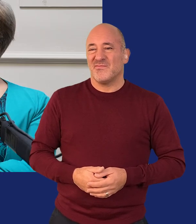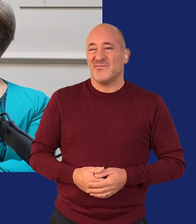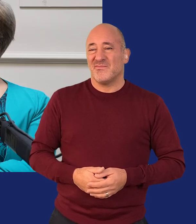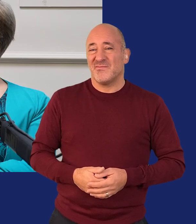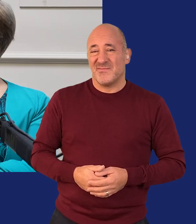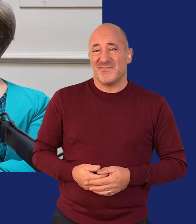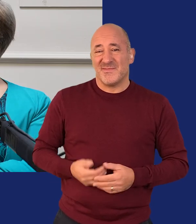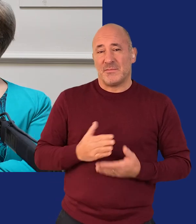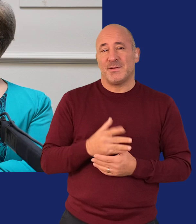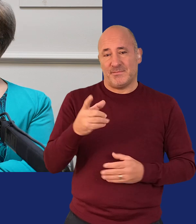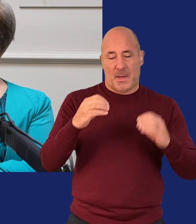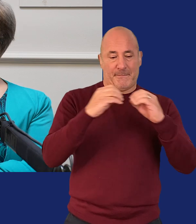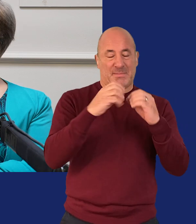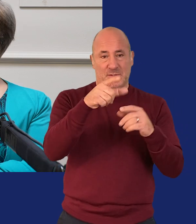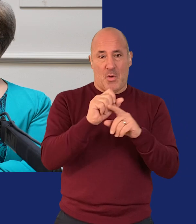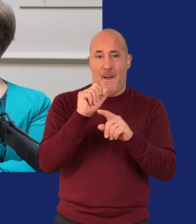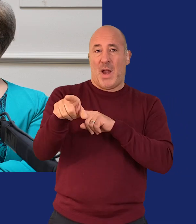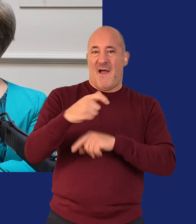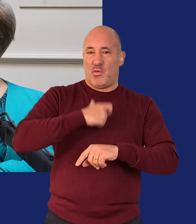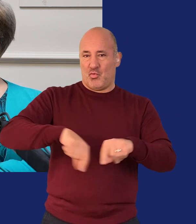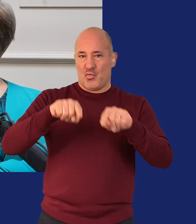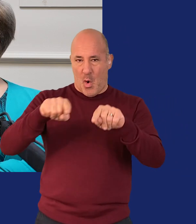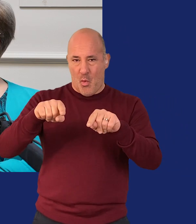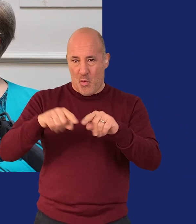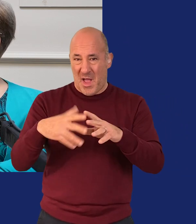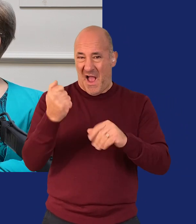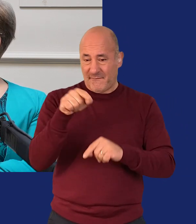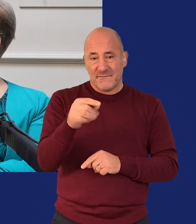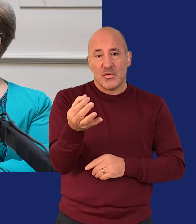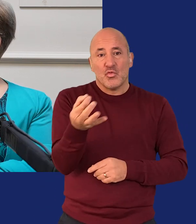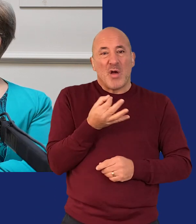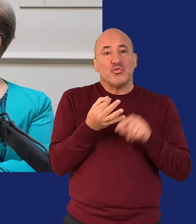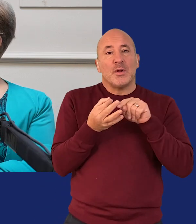Yes, so, um, when you actually apply for a role at the BBC, there is a question